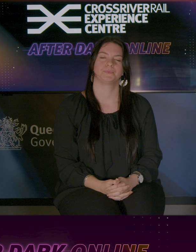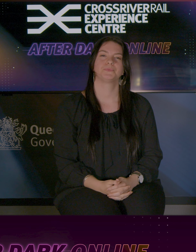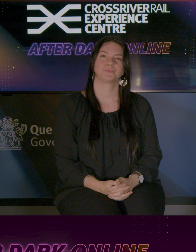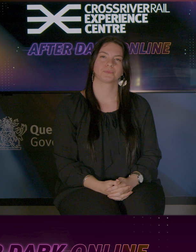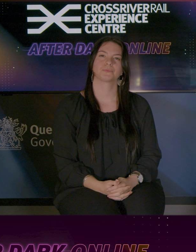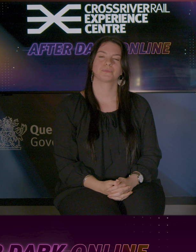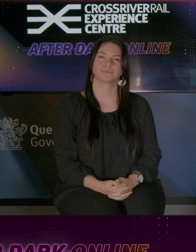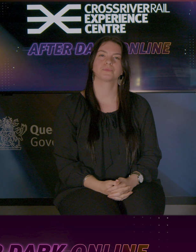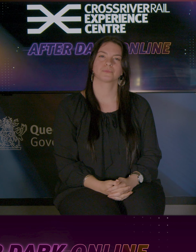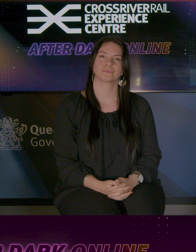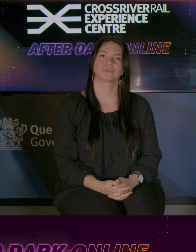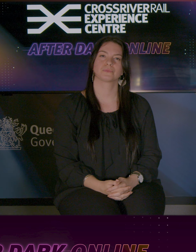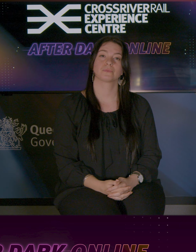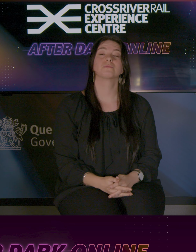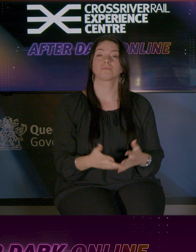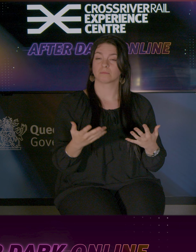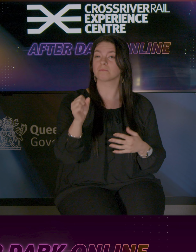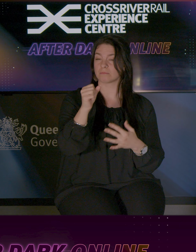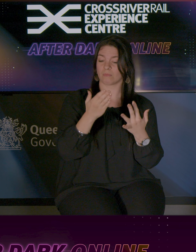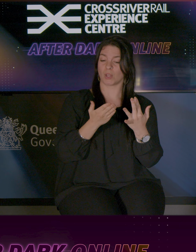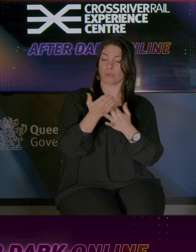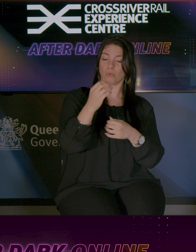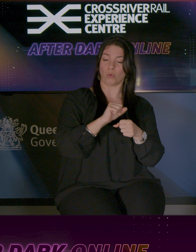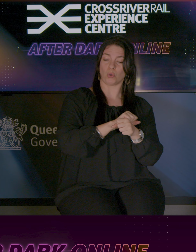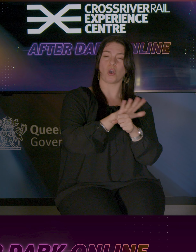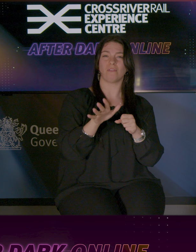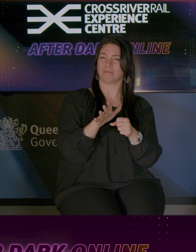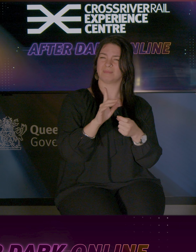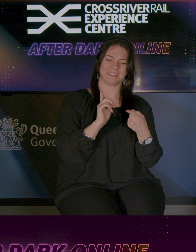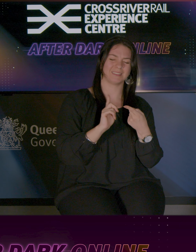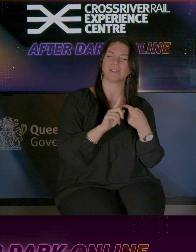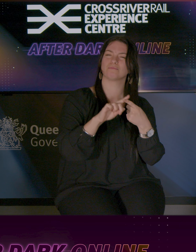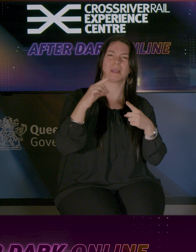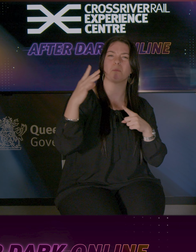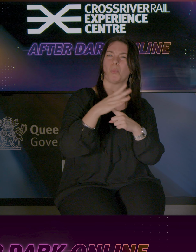so even during covet it was important for us to continue with our accessibility reference